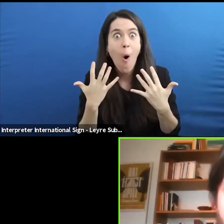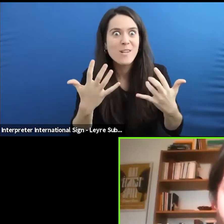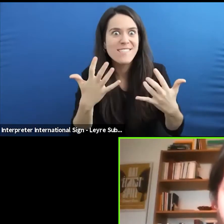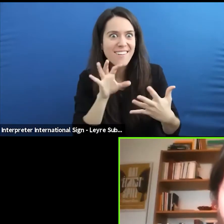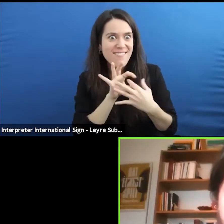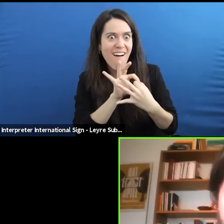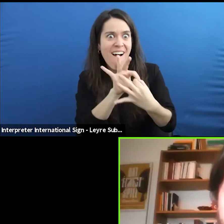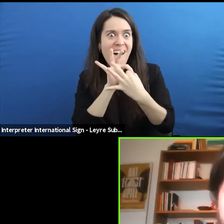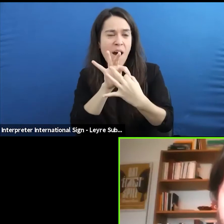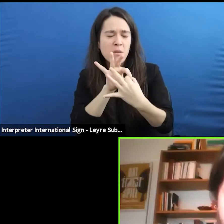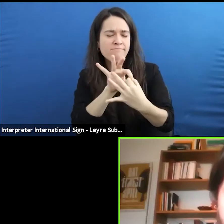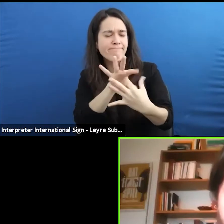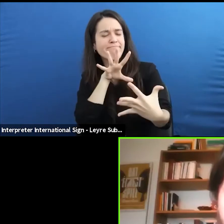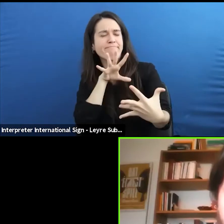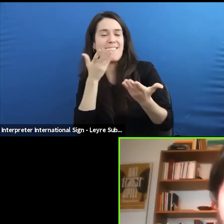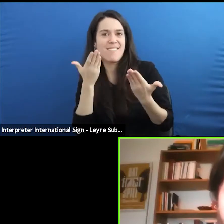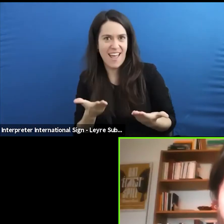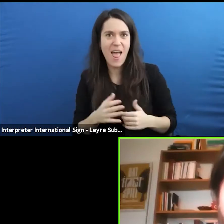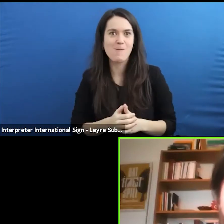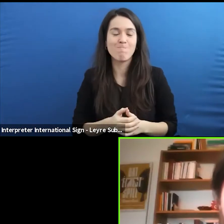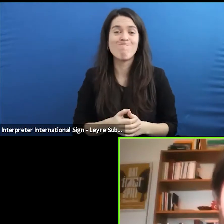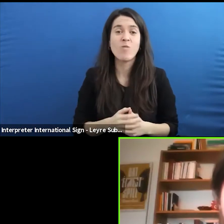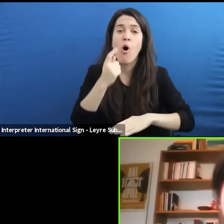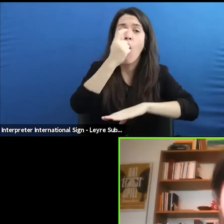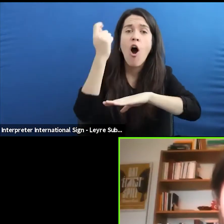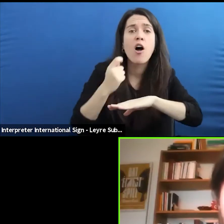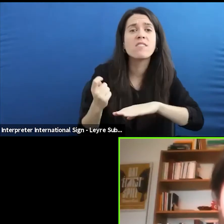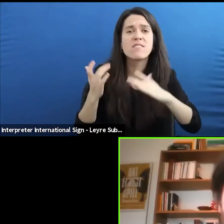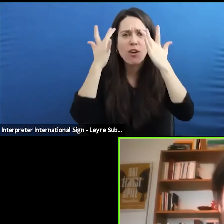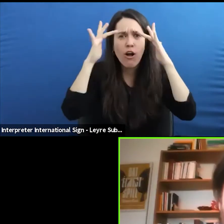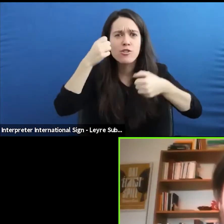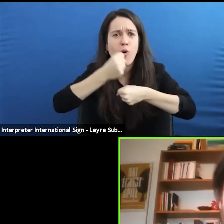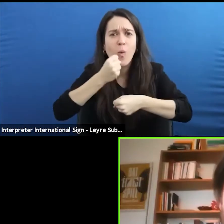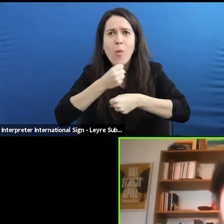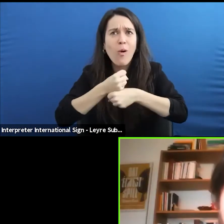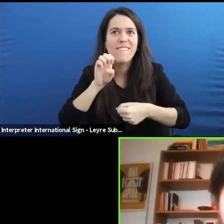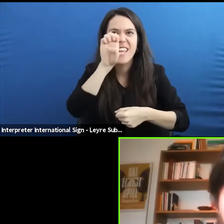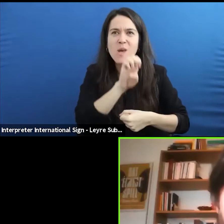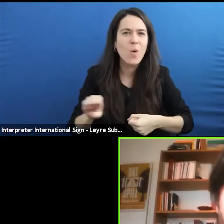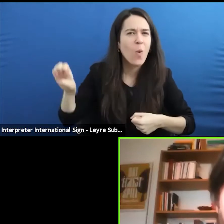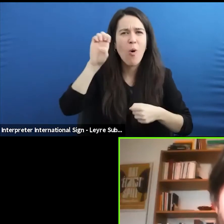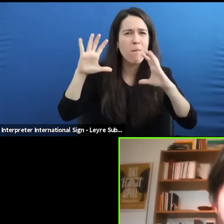from artists and cultural workers who throughout the continent are suffering under the harsh